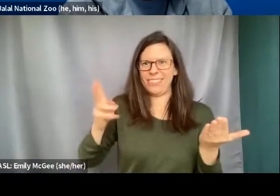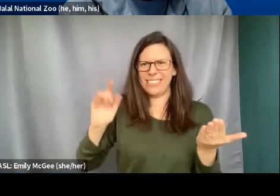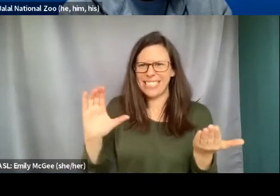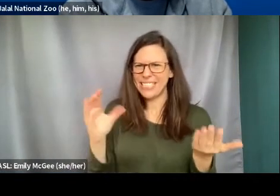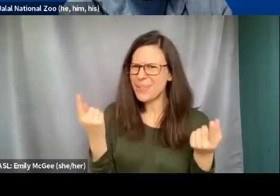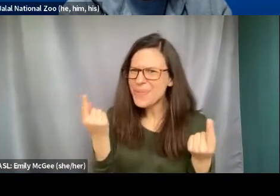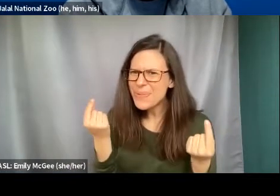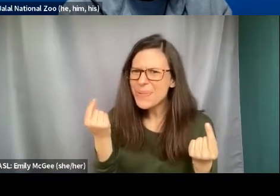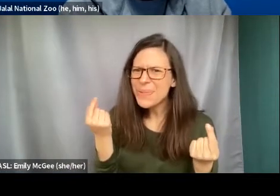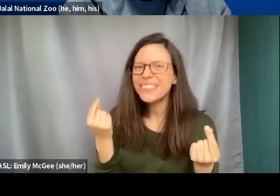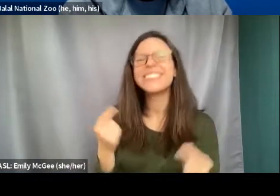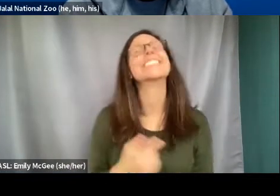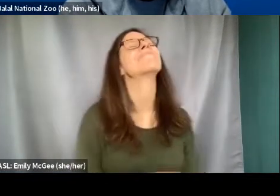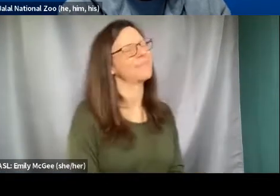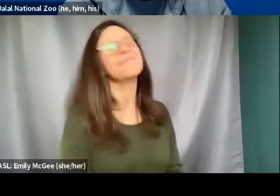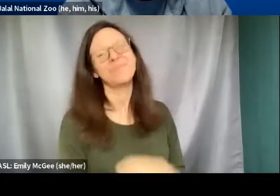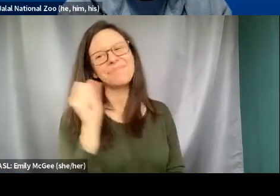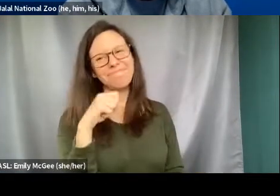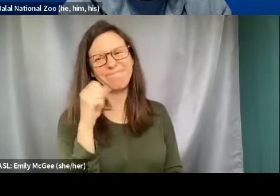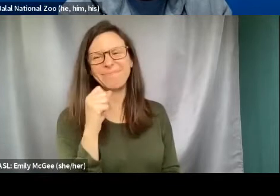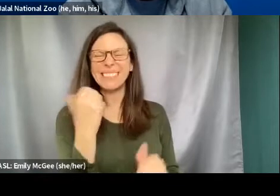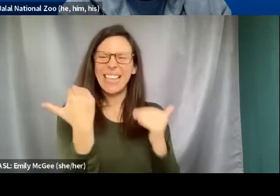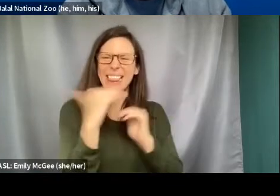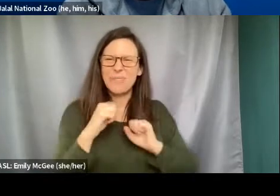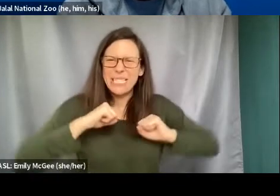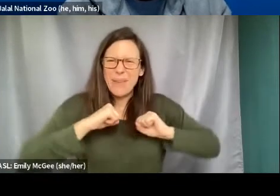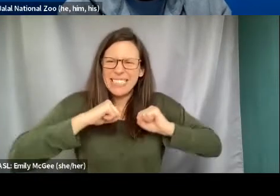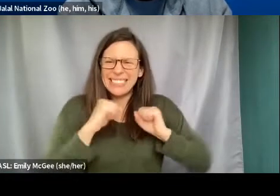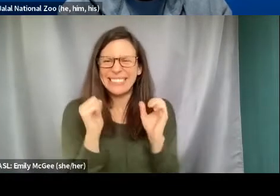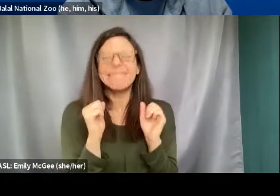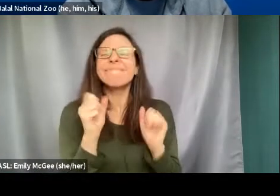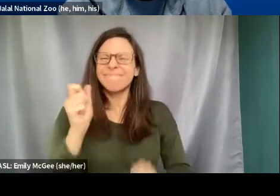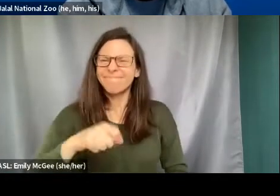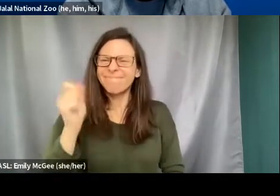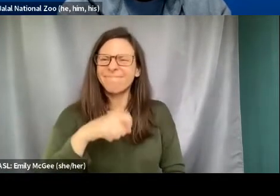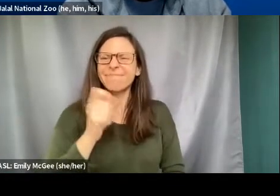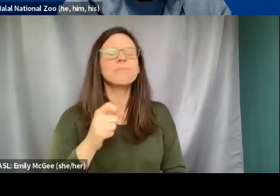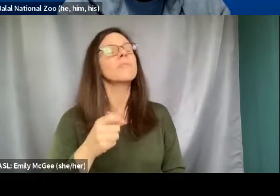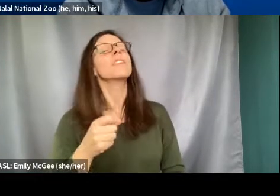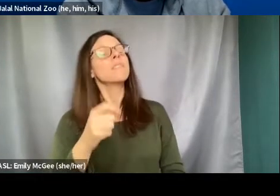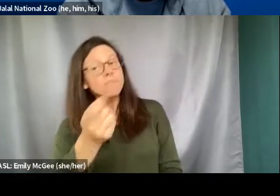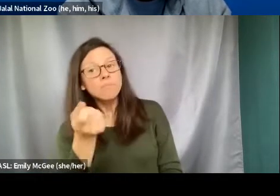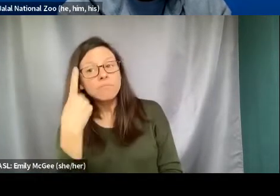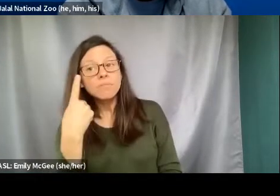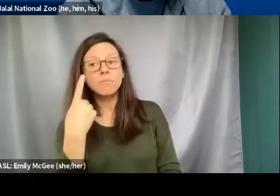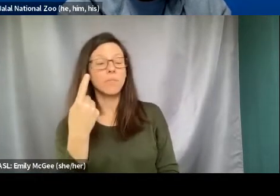Jalal: True. Space is a limiting factor. We provide our animals with whatever space is required to allow them